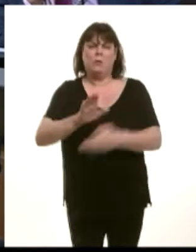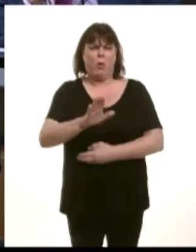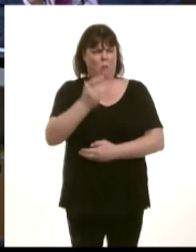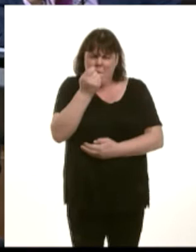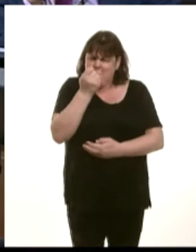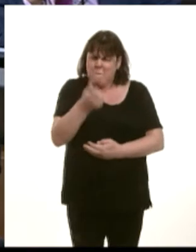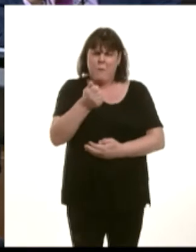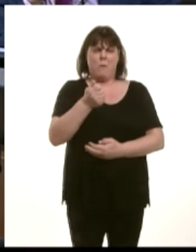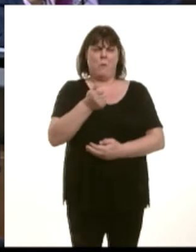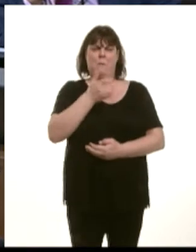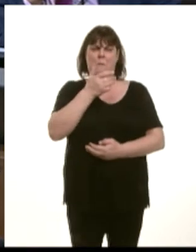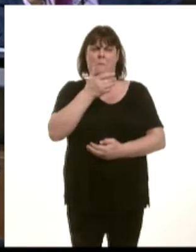community in Wales or anywhere else.